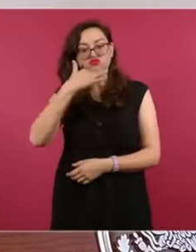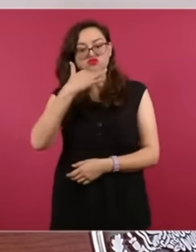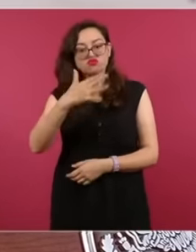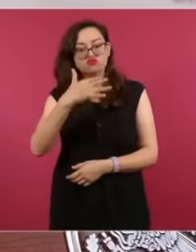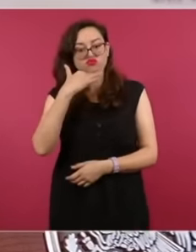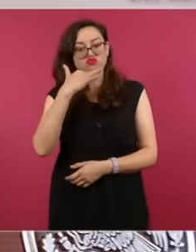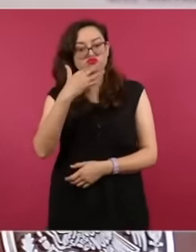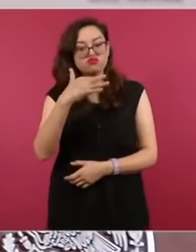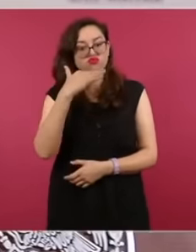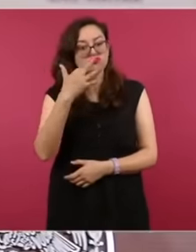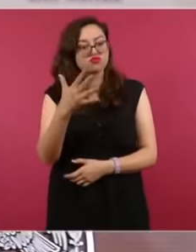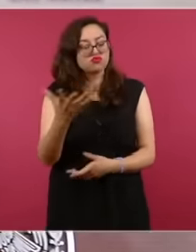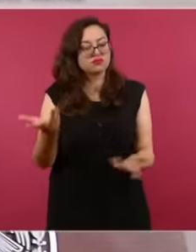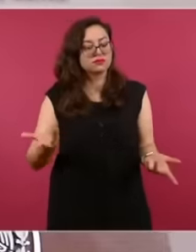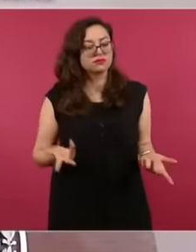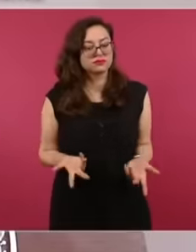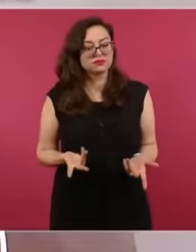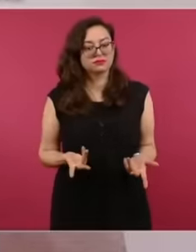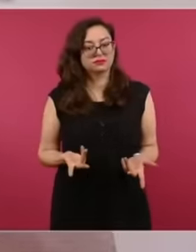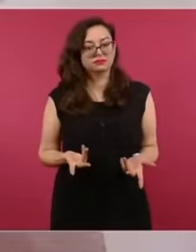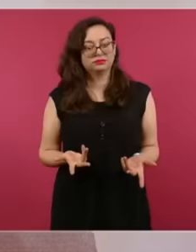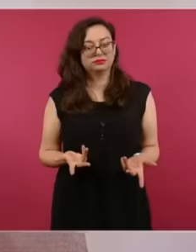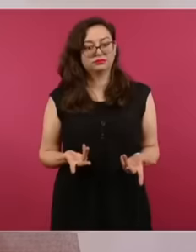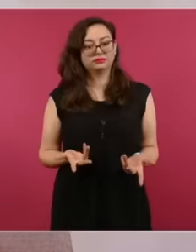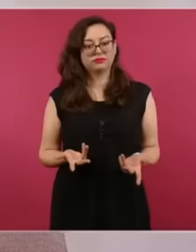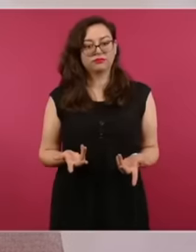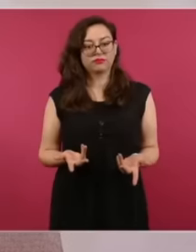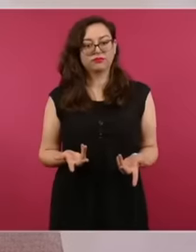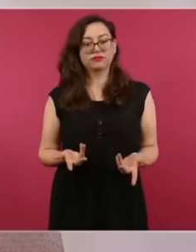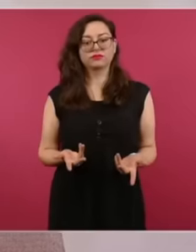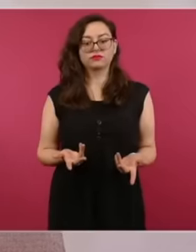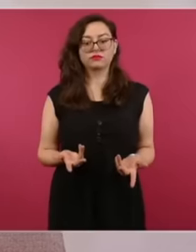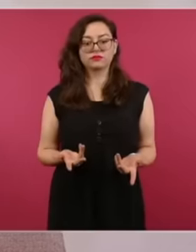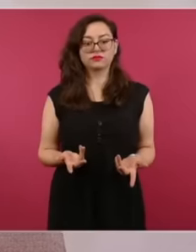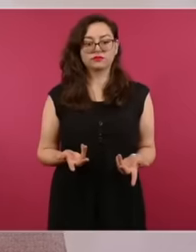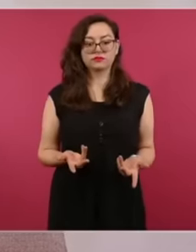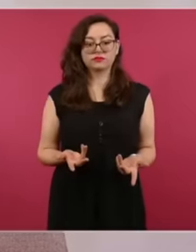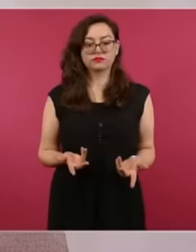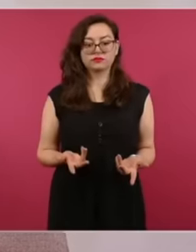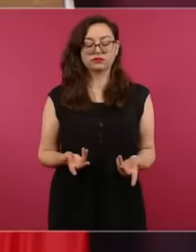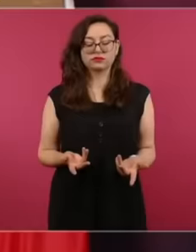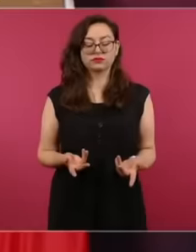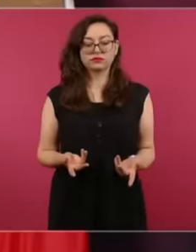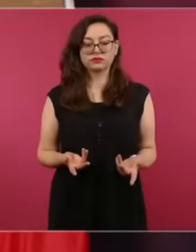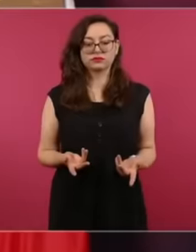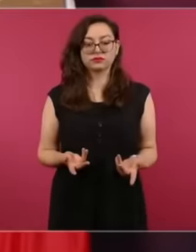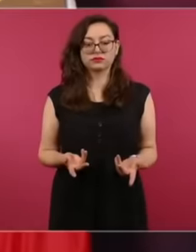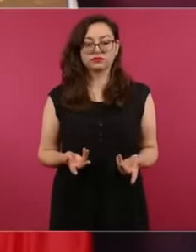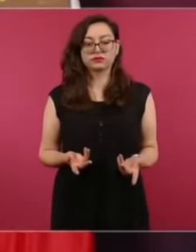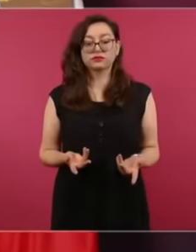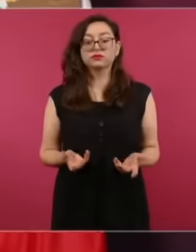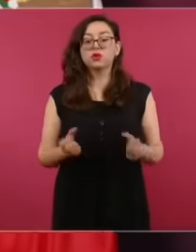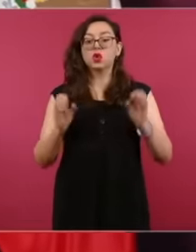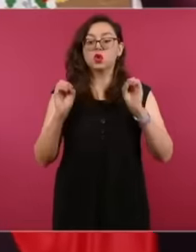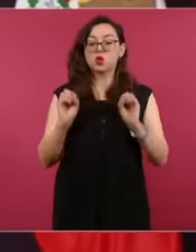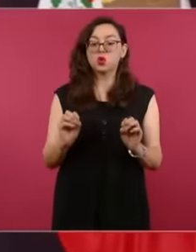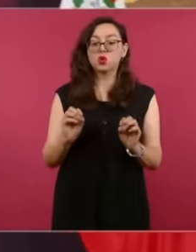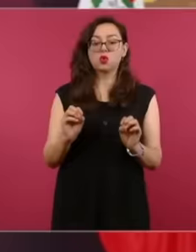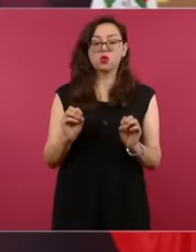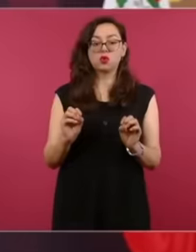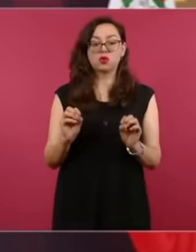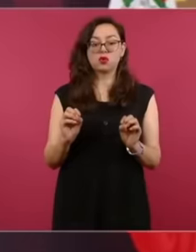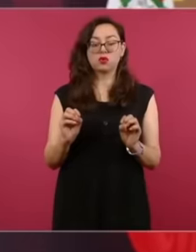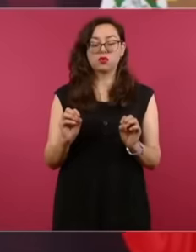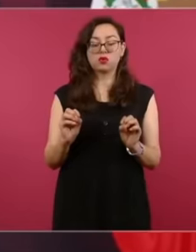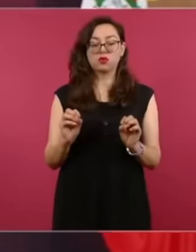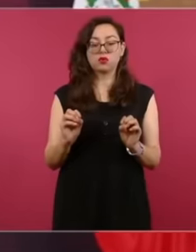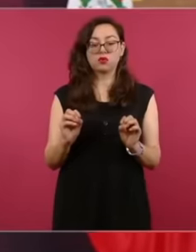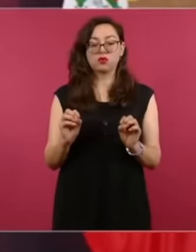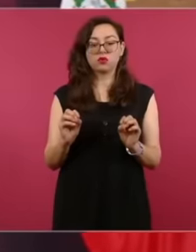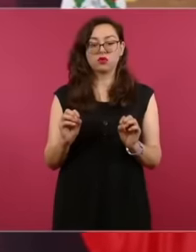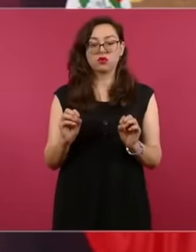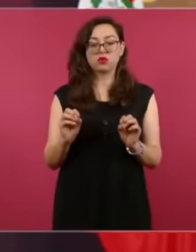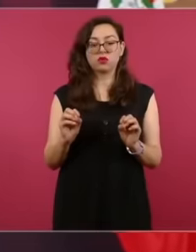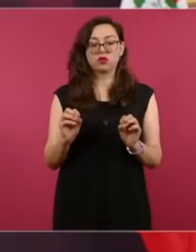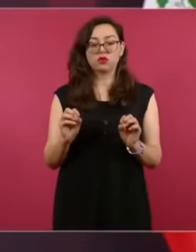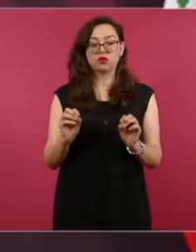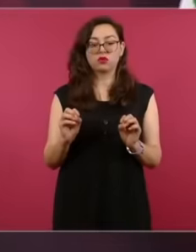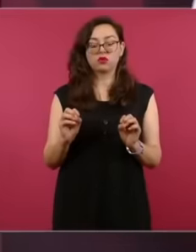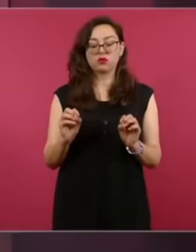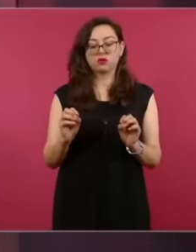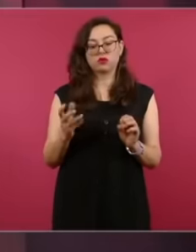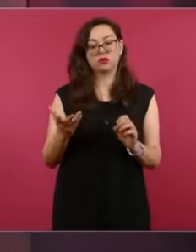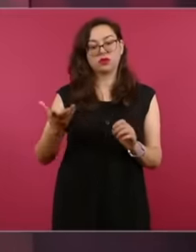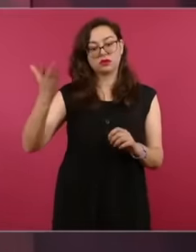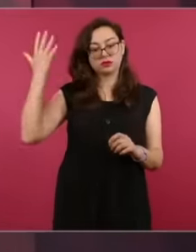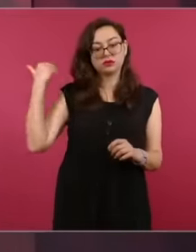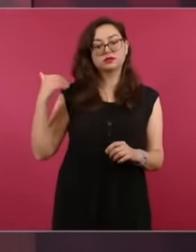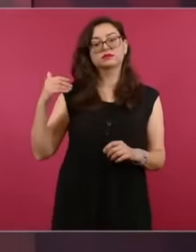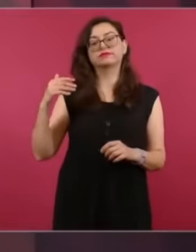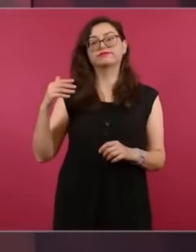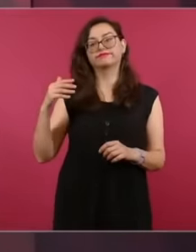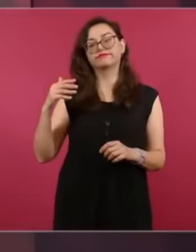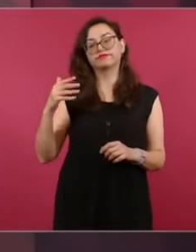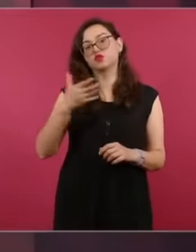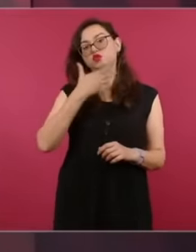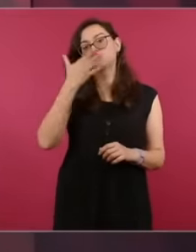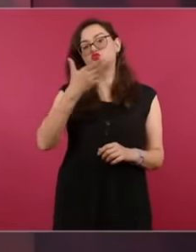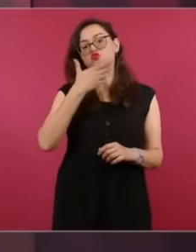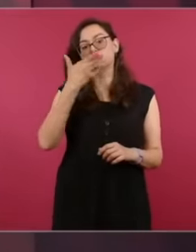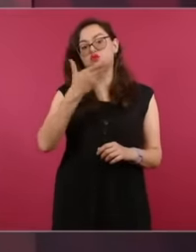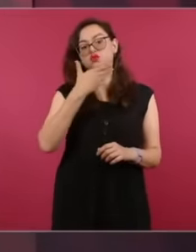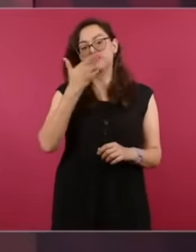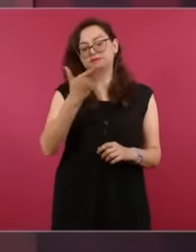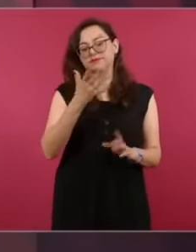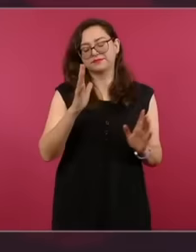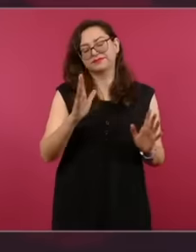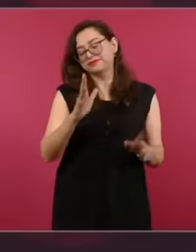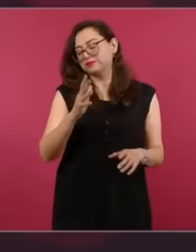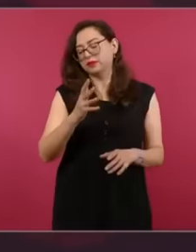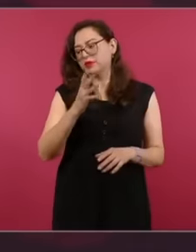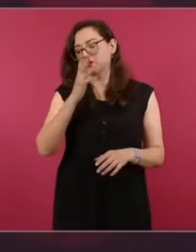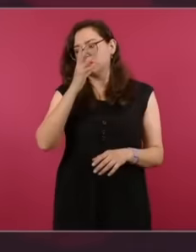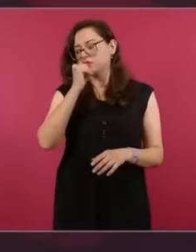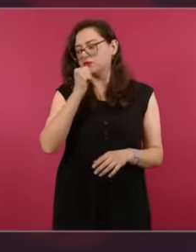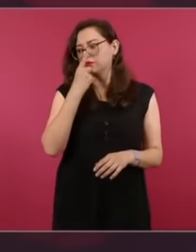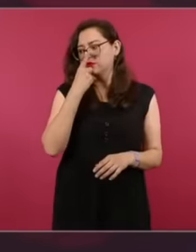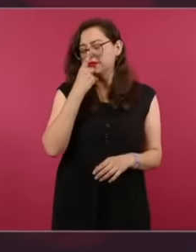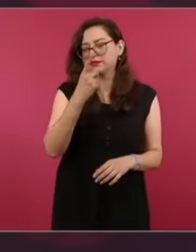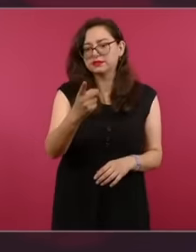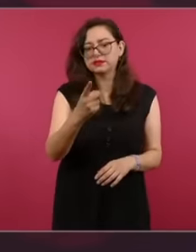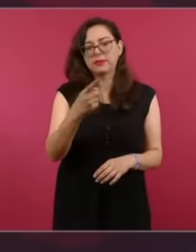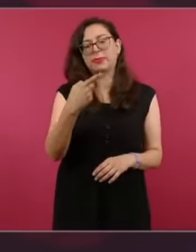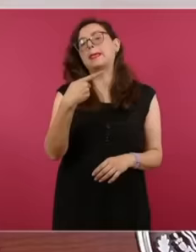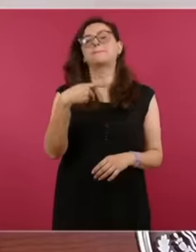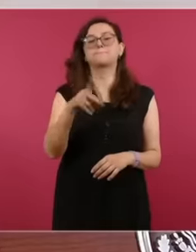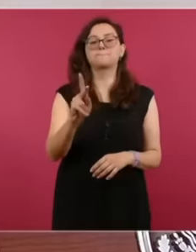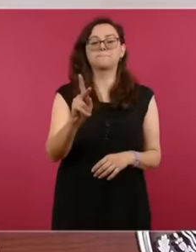members or They continue with the policy of I can't say but the time of a